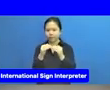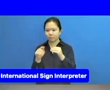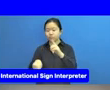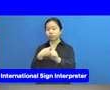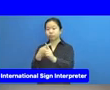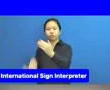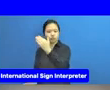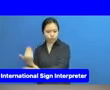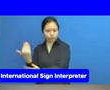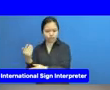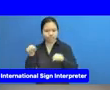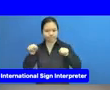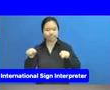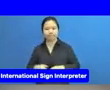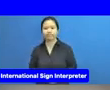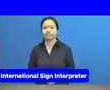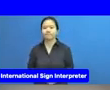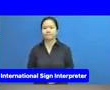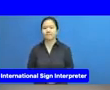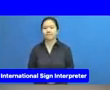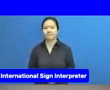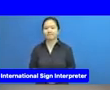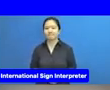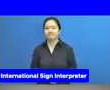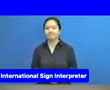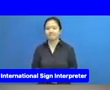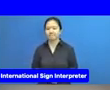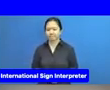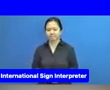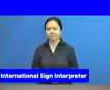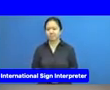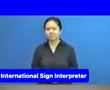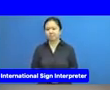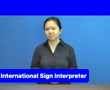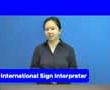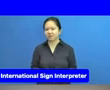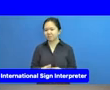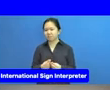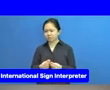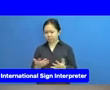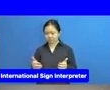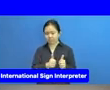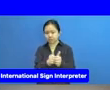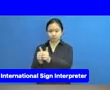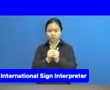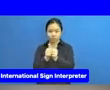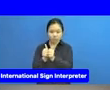2.1 million Euro will be awarded to at least 35 partnerships. Grants will be divided in three categories,